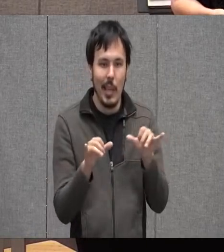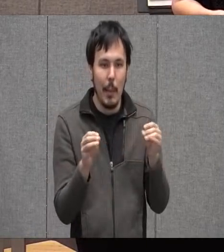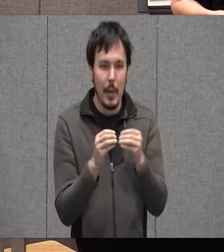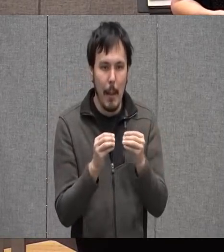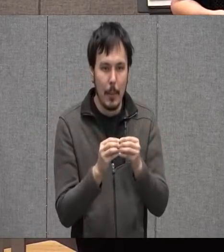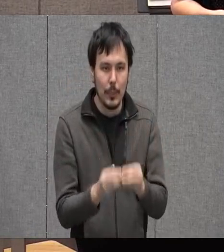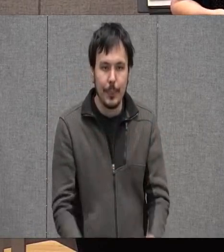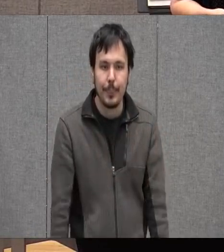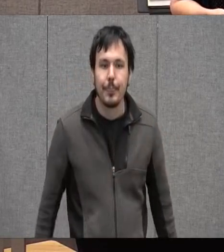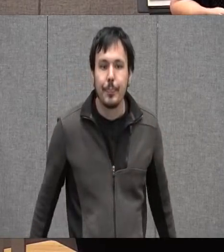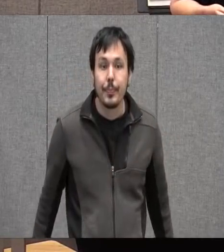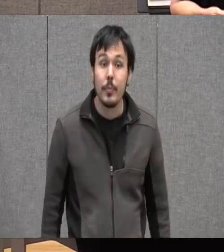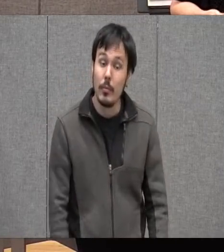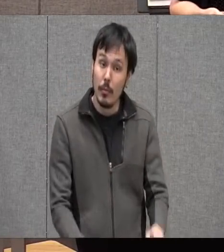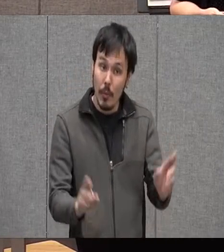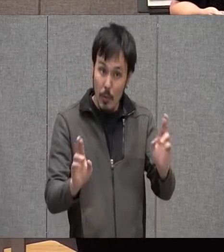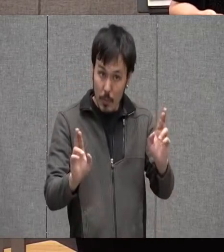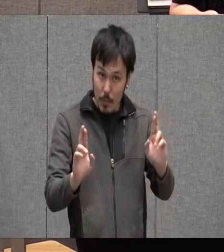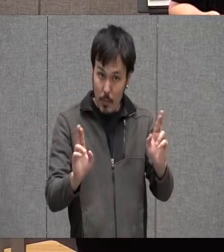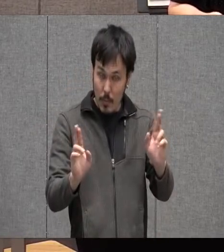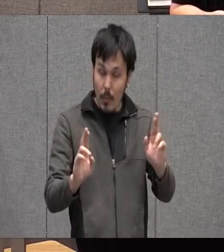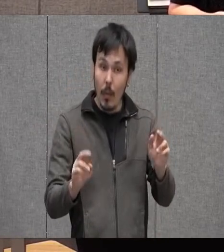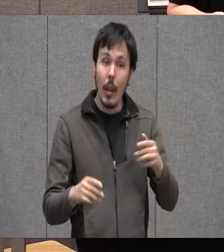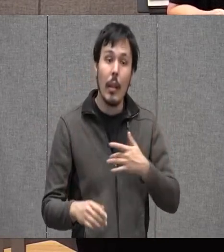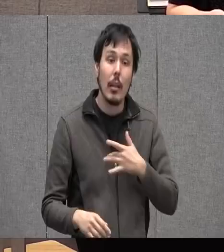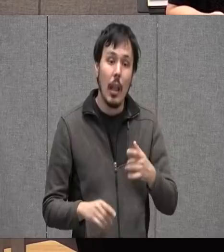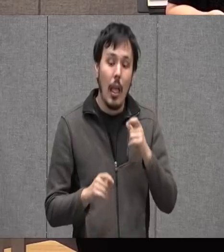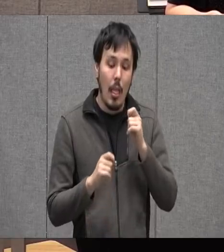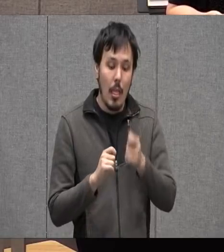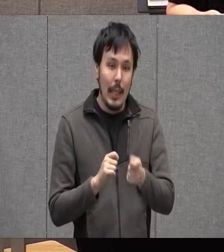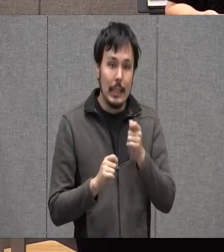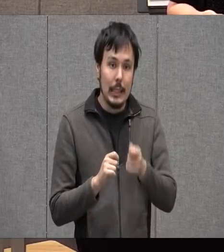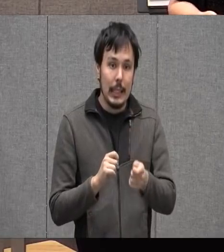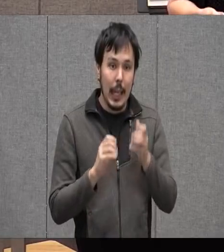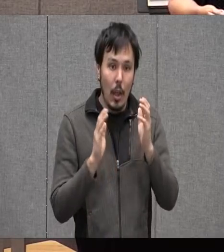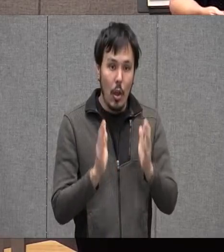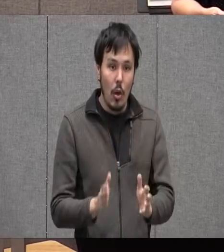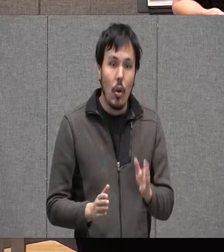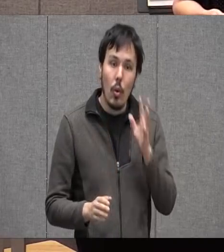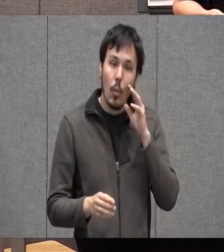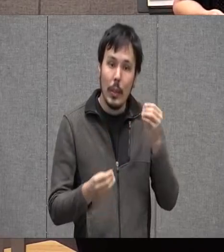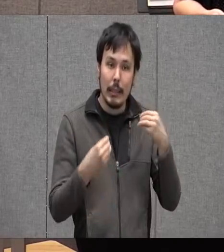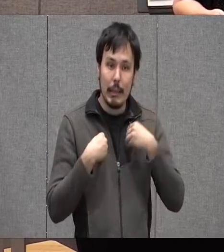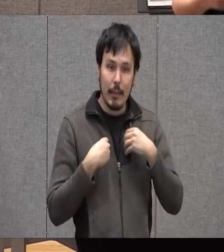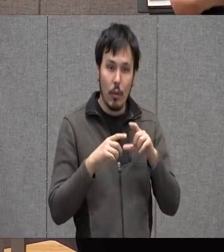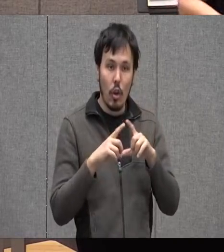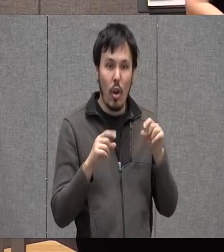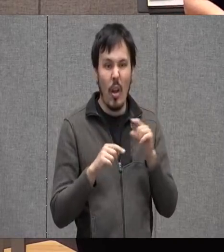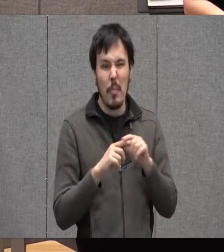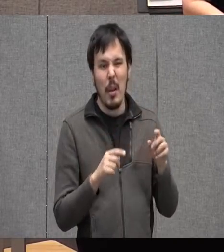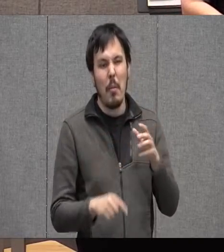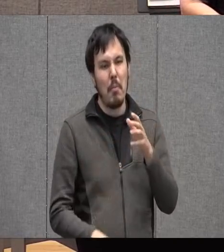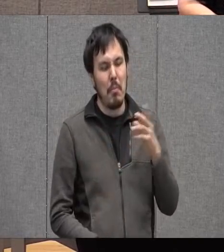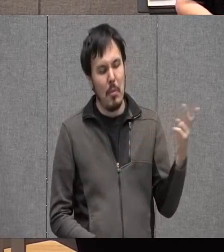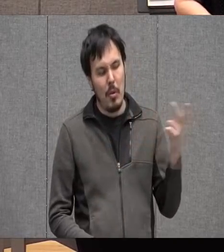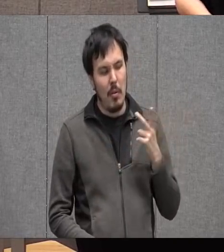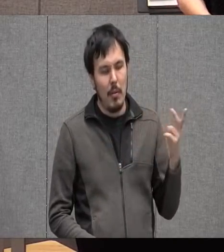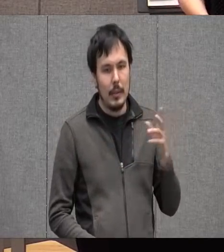So when we get ready, normally the dealer would go ahead and hand us a card, but me and Ms. Karnas are going to choose from our own pile.